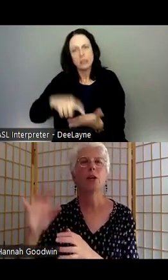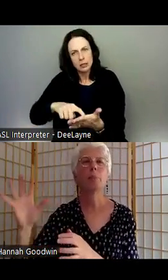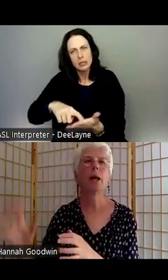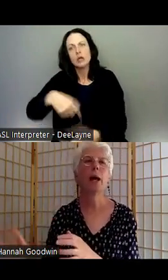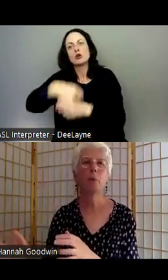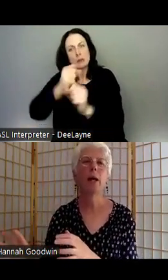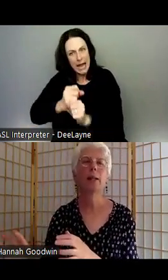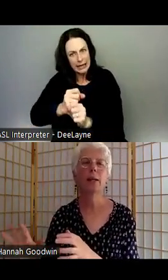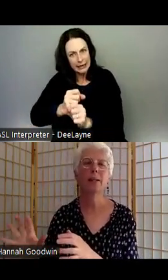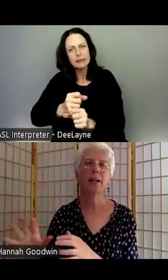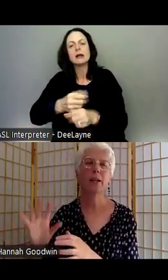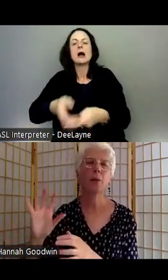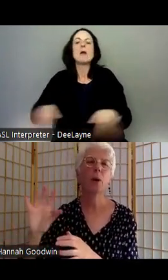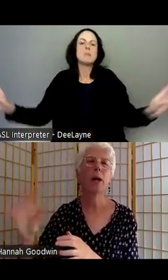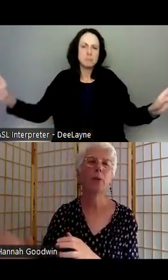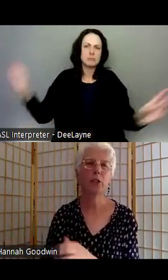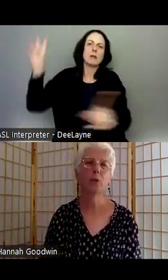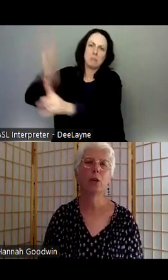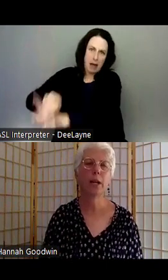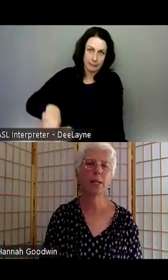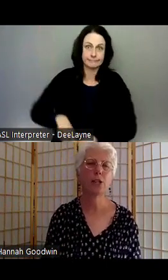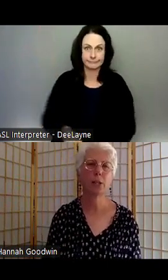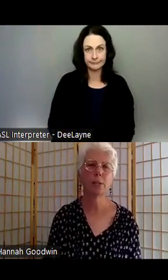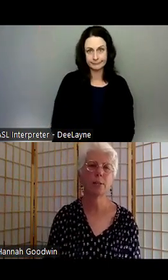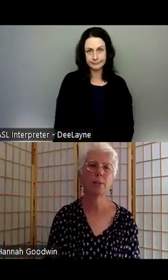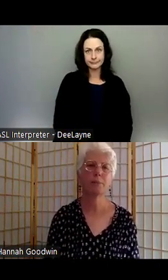that could apply widely in a wide range of organizations.